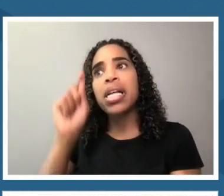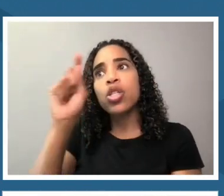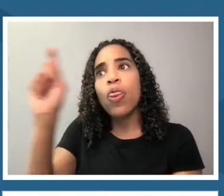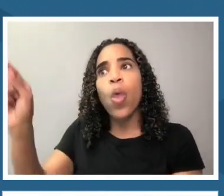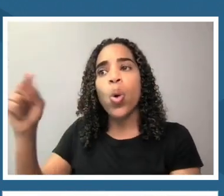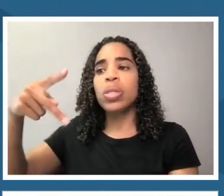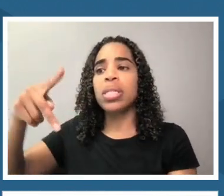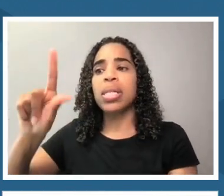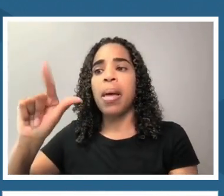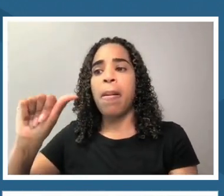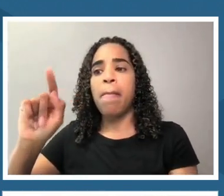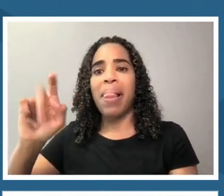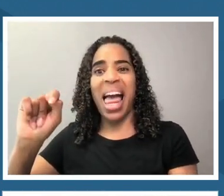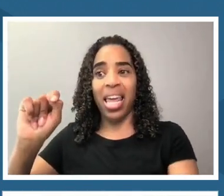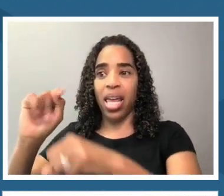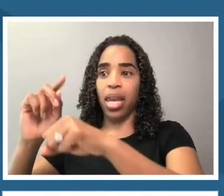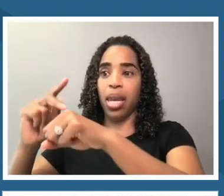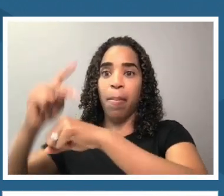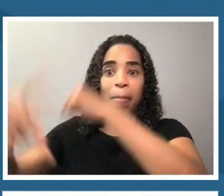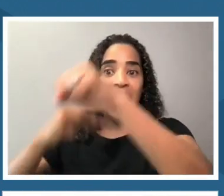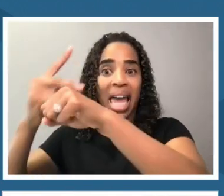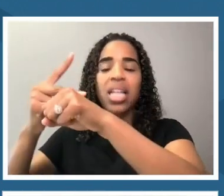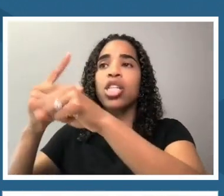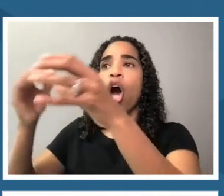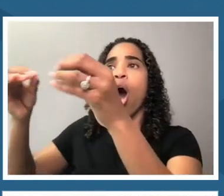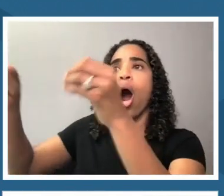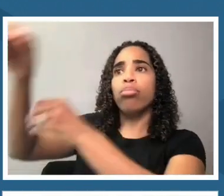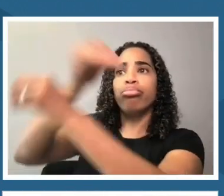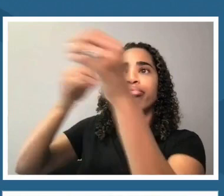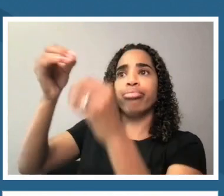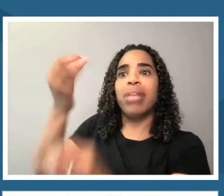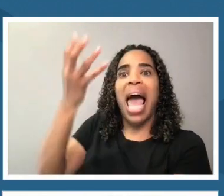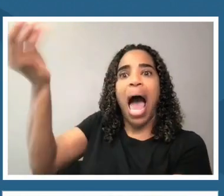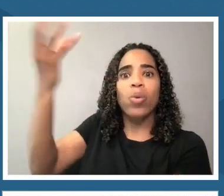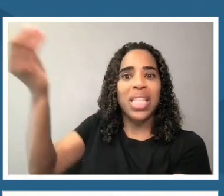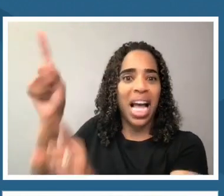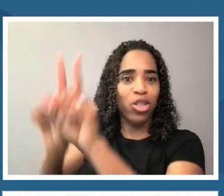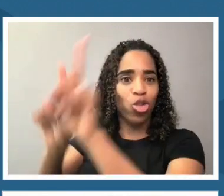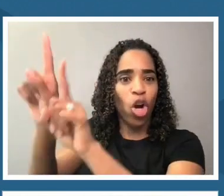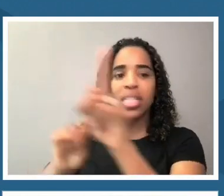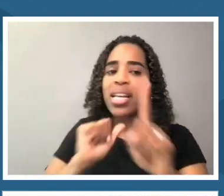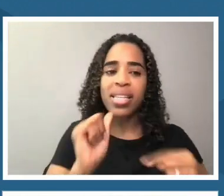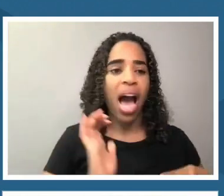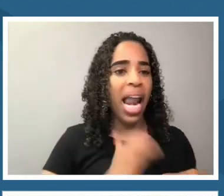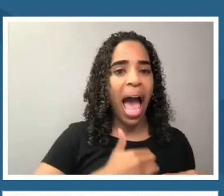orbiting around other stars you know stars other than the sun so we basically